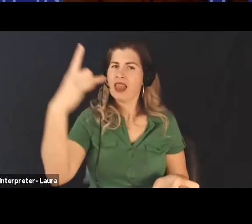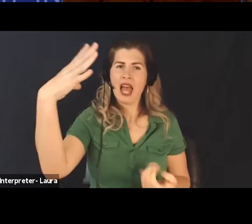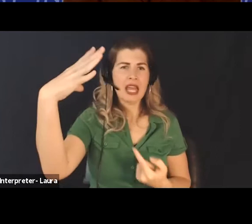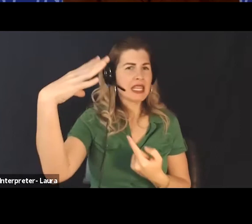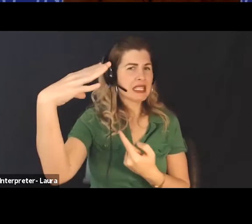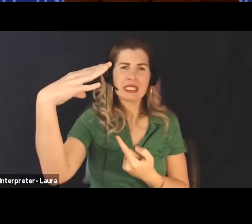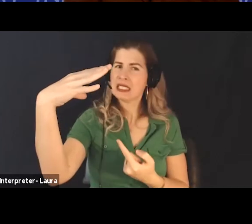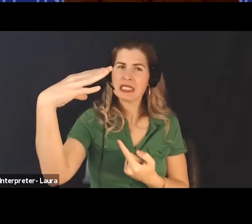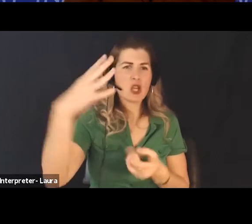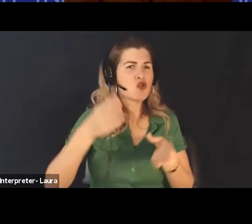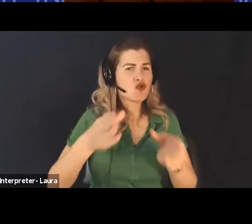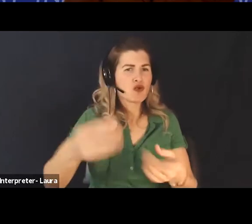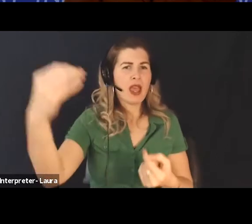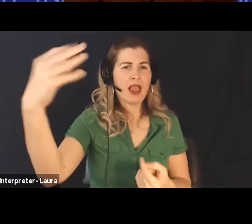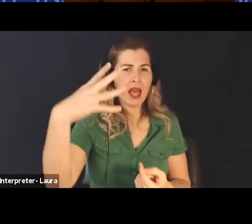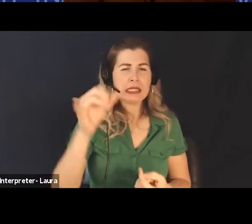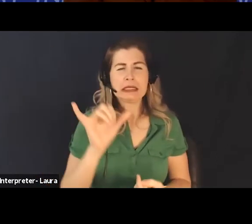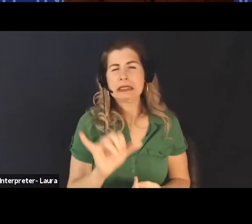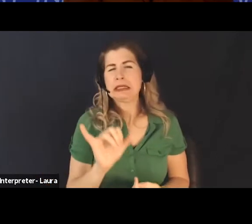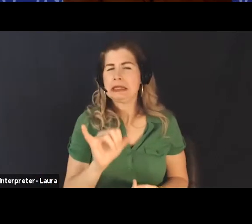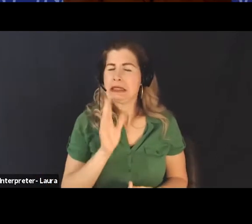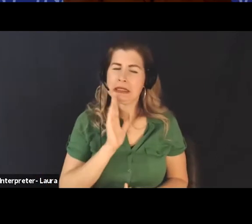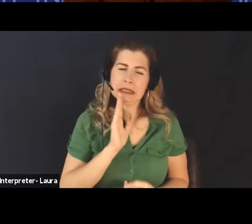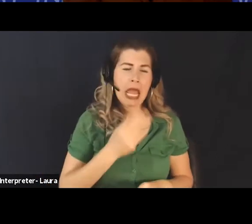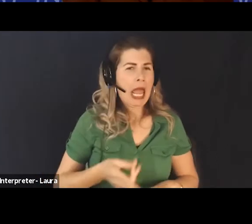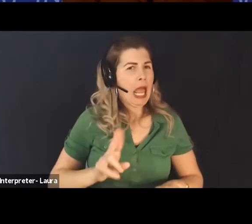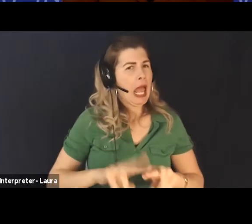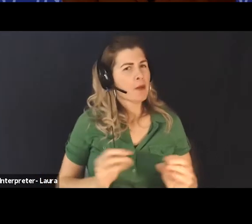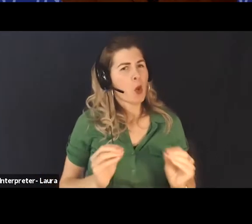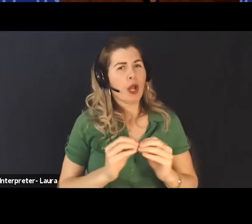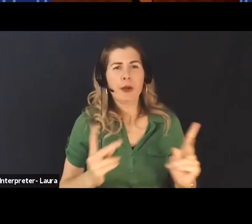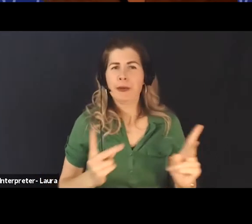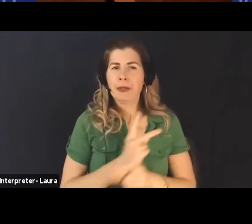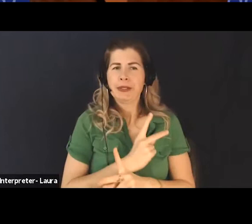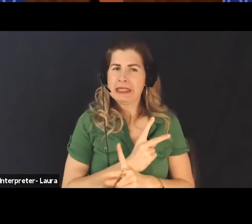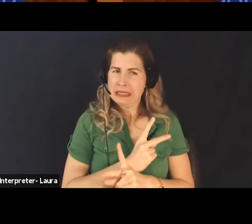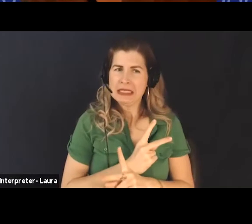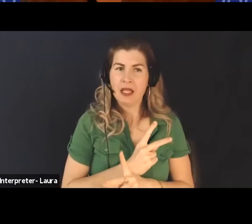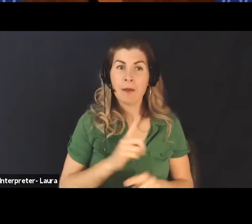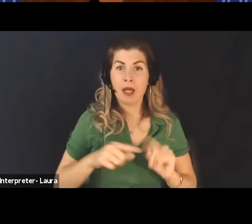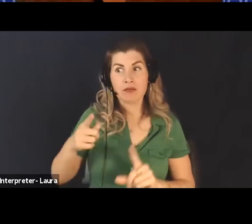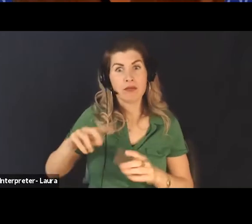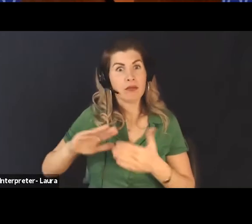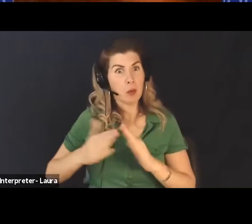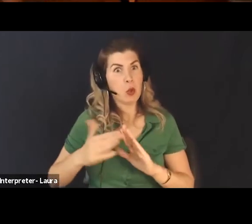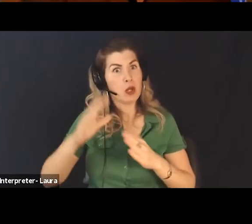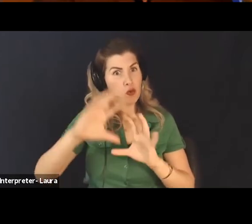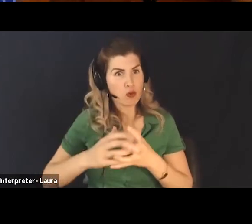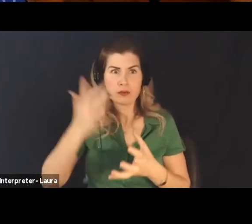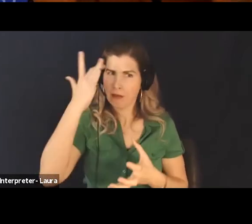the existing institutional practices. And to me that's actually a pretty smart move because infrastructure is don't just create new practices,